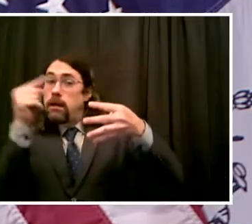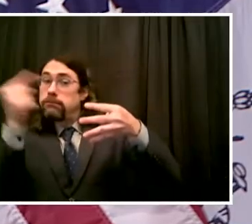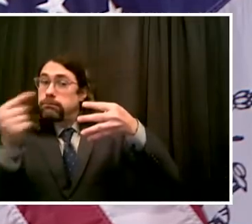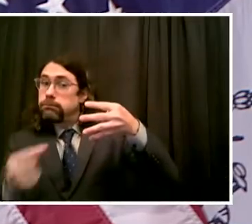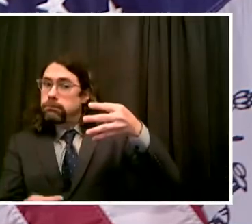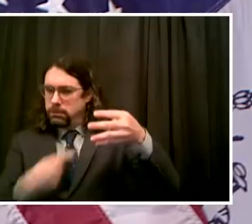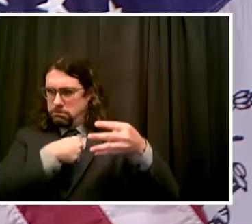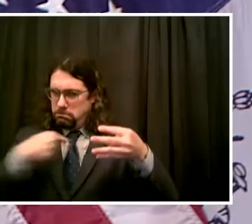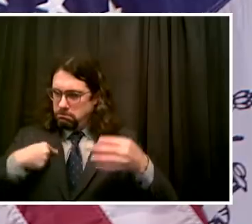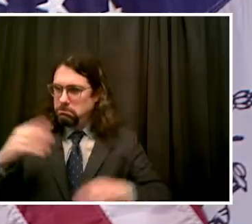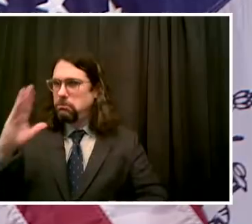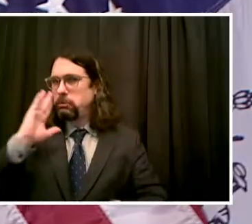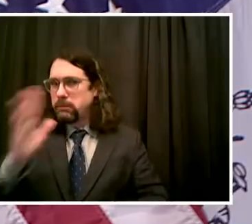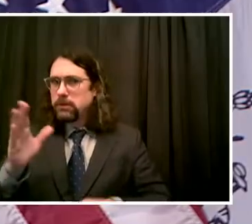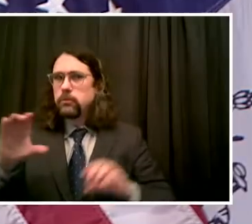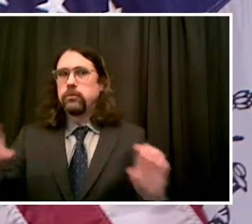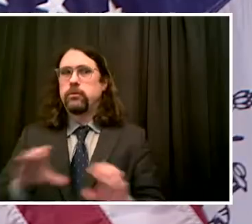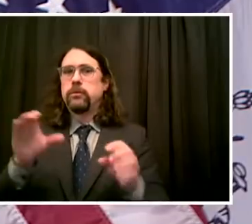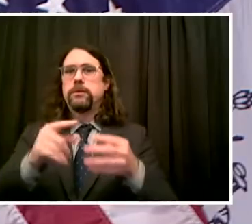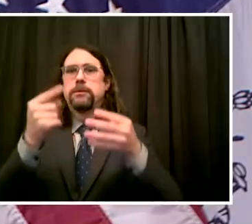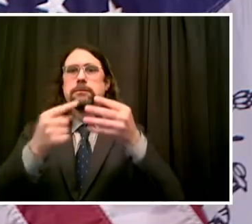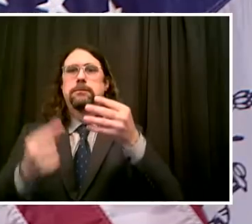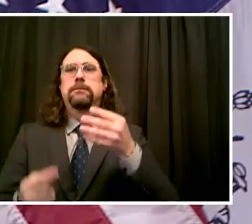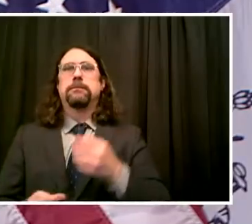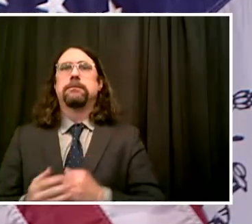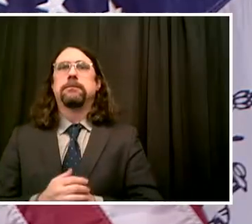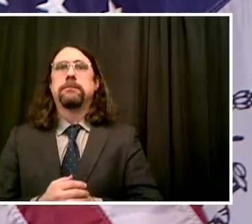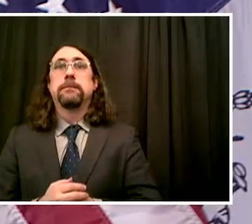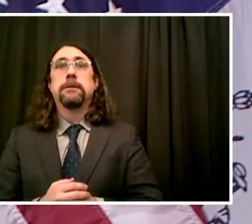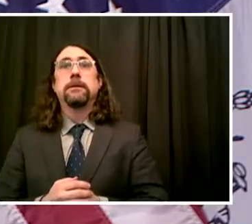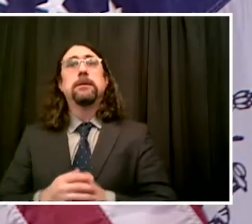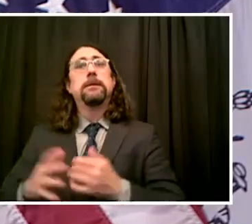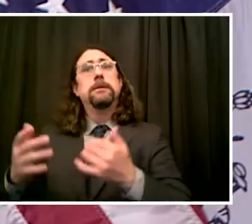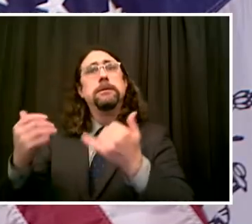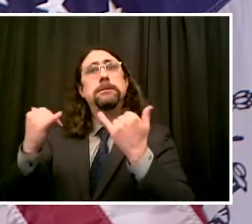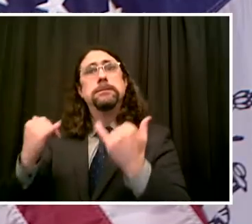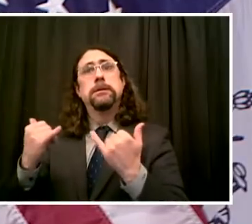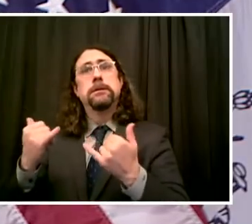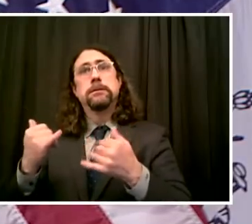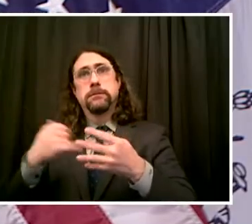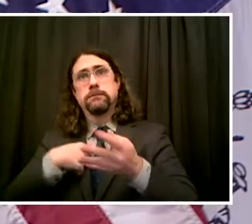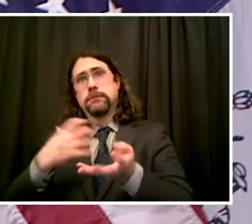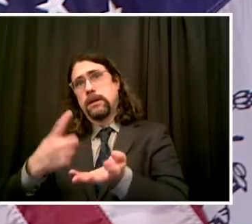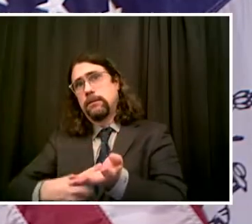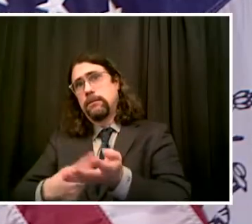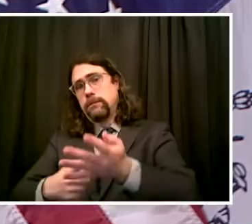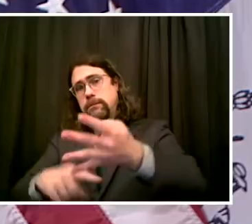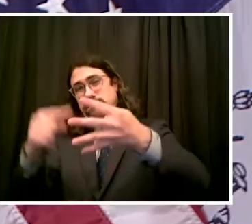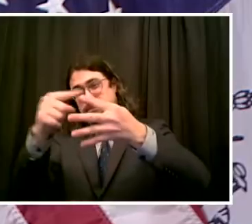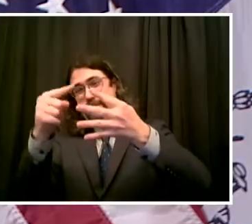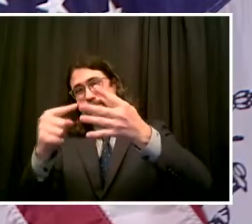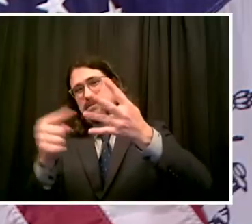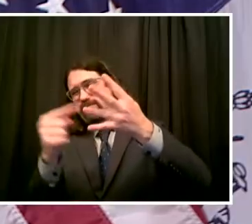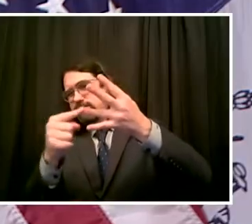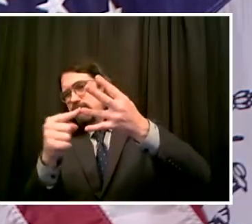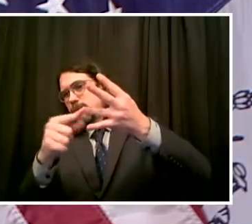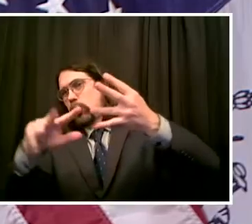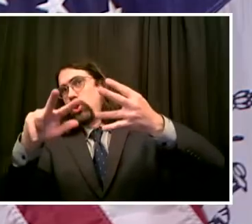HOW DEEPLY THE DISPARITIES PLAYED UTO I T S THE O HS' GON FFT IN THIS CITY. I LAID OUT FOUR DIFFERENT PARTS.